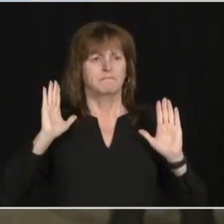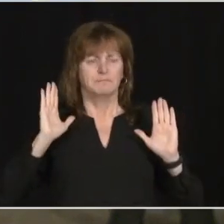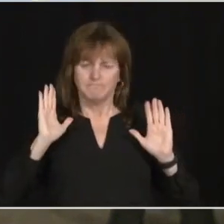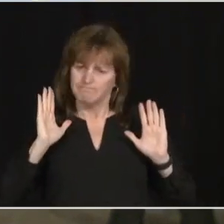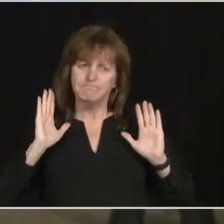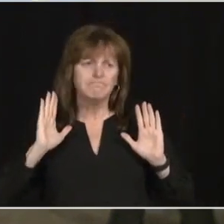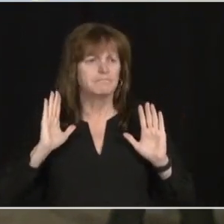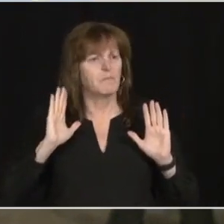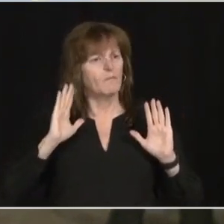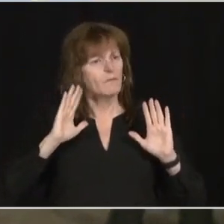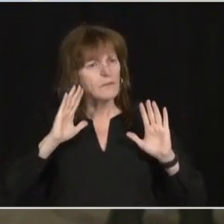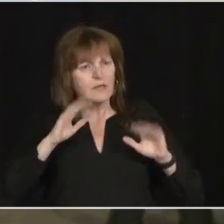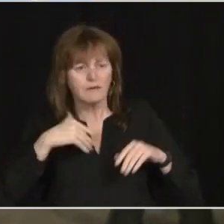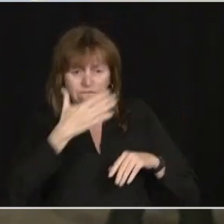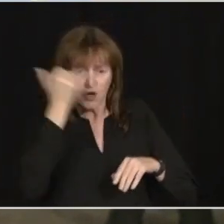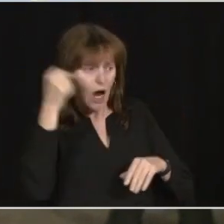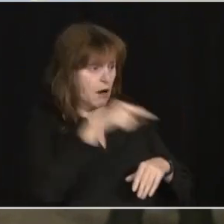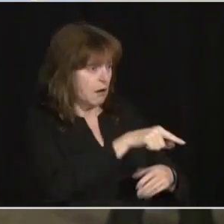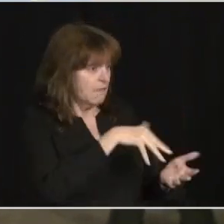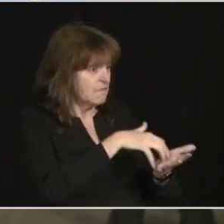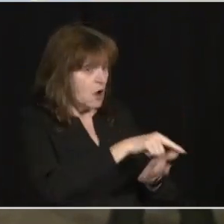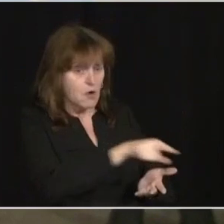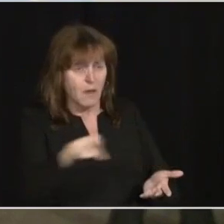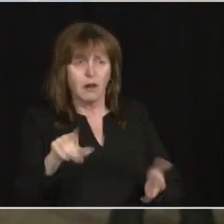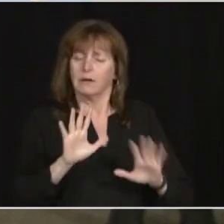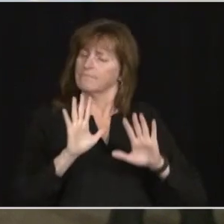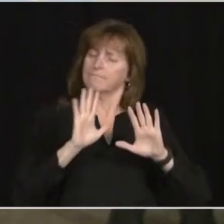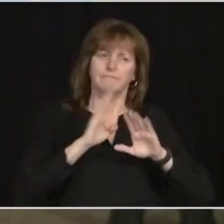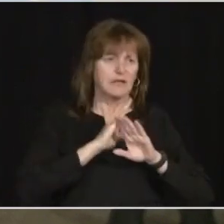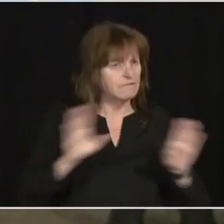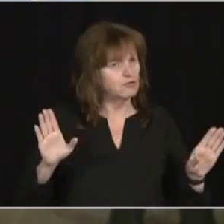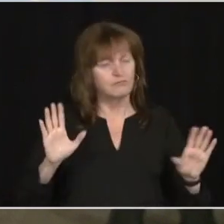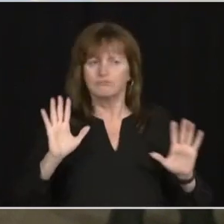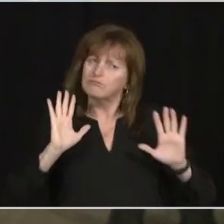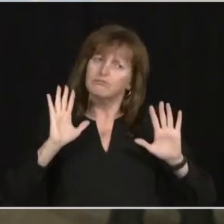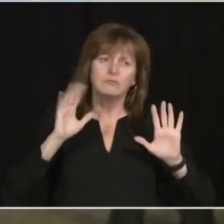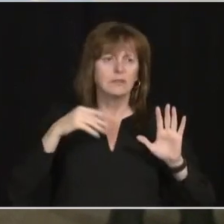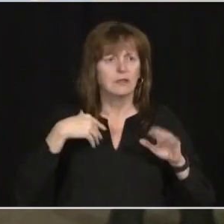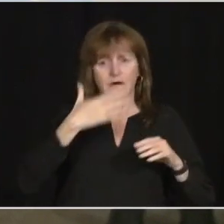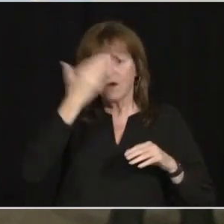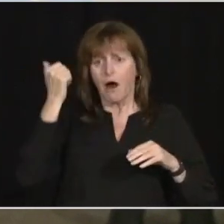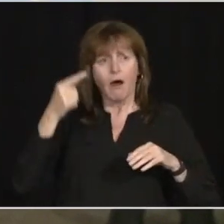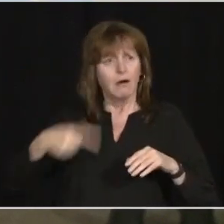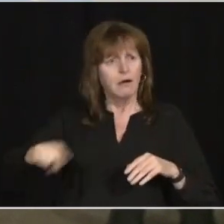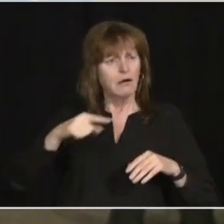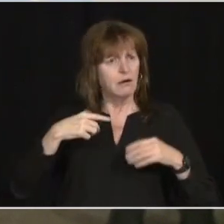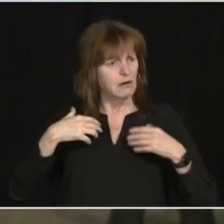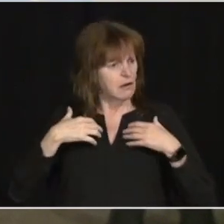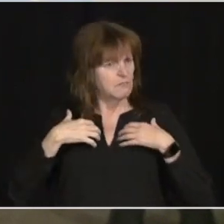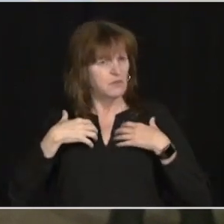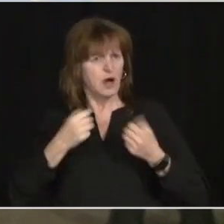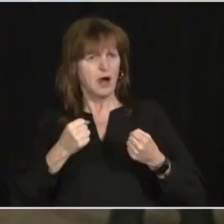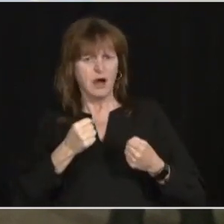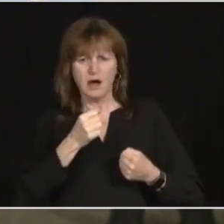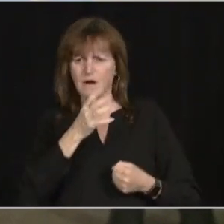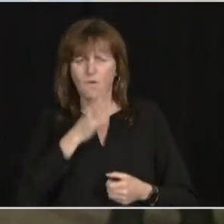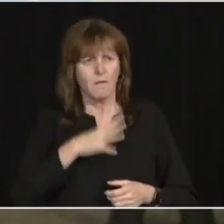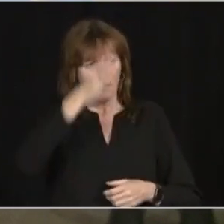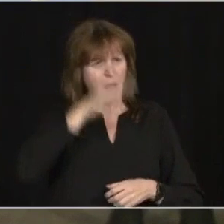give up on the brave men and women in the front lines of this fight. I want to personally thank everyone